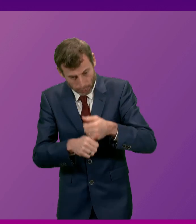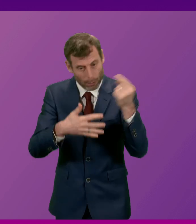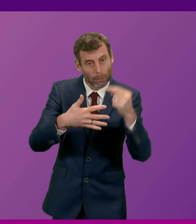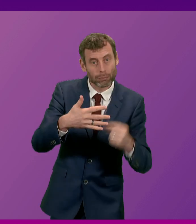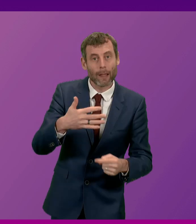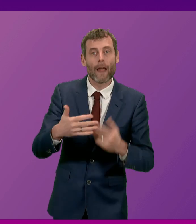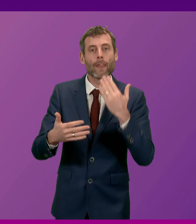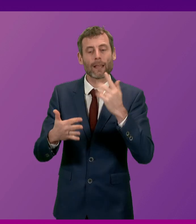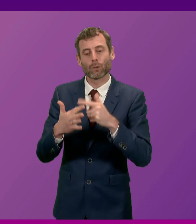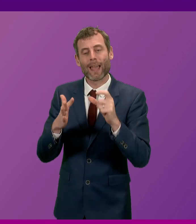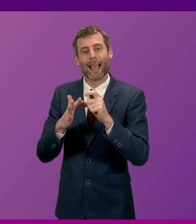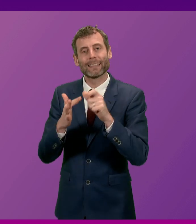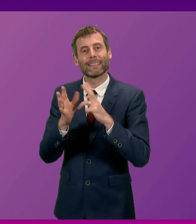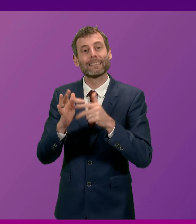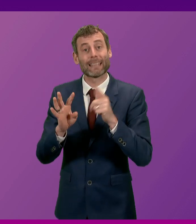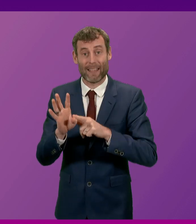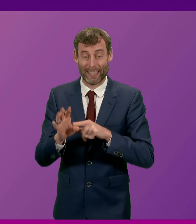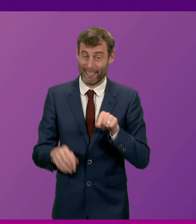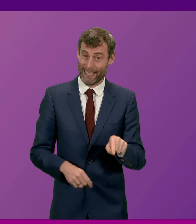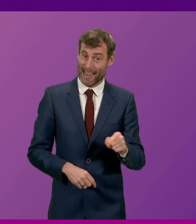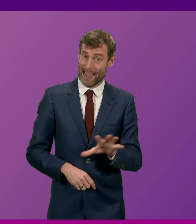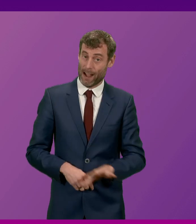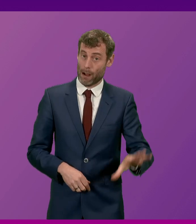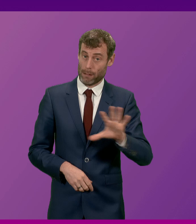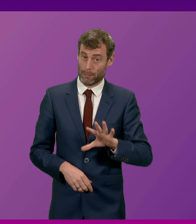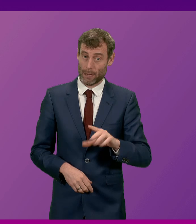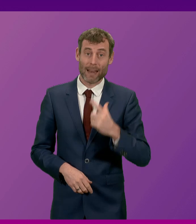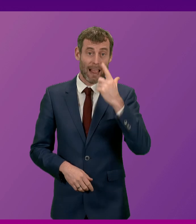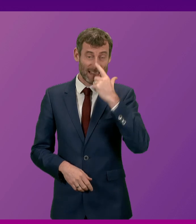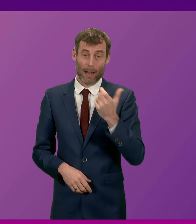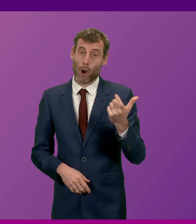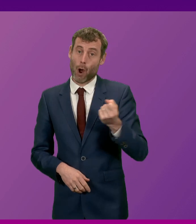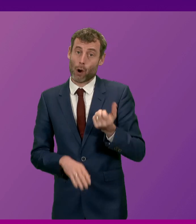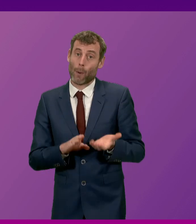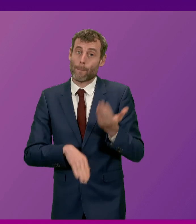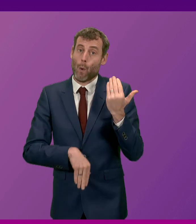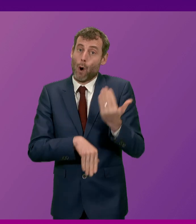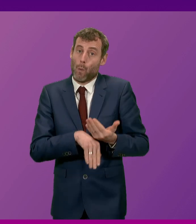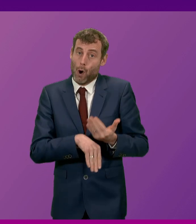carers in England will now be allowed to earn more at work before they lose their carers allowance.